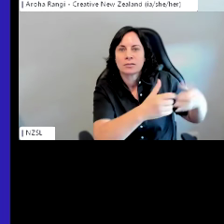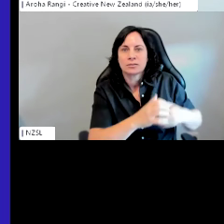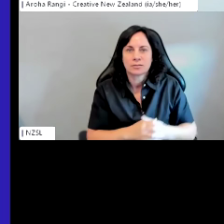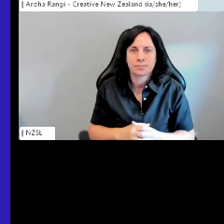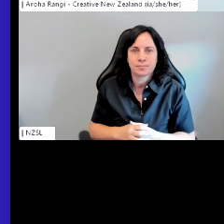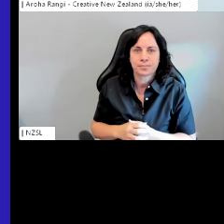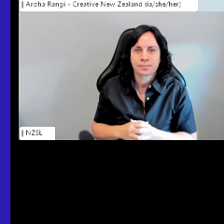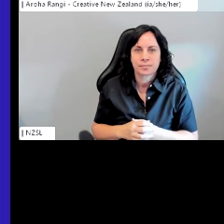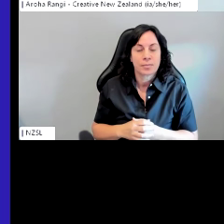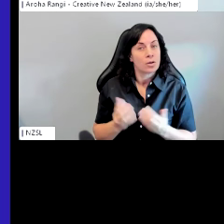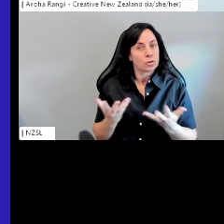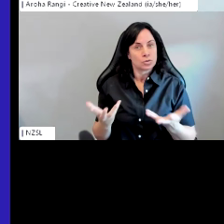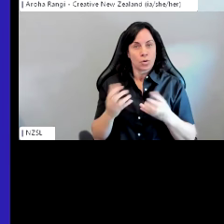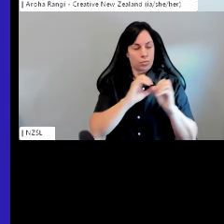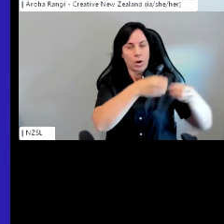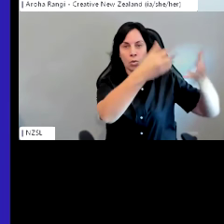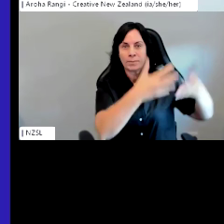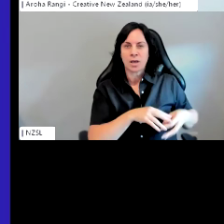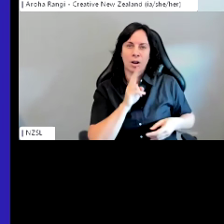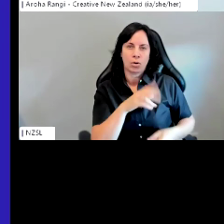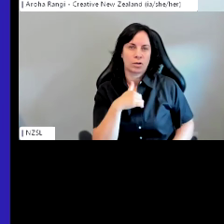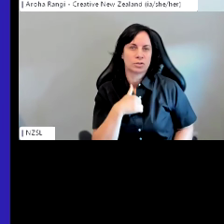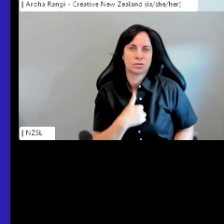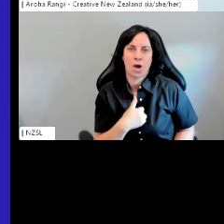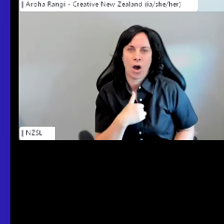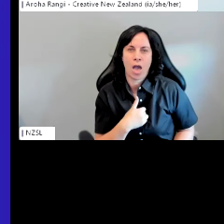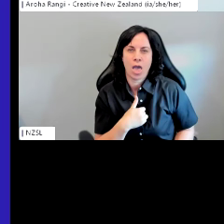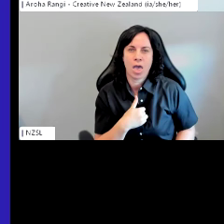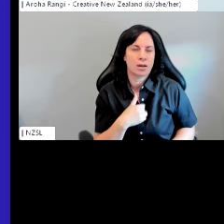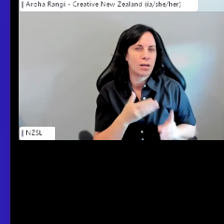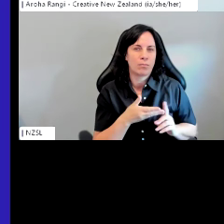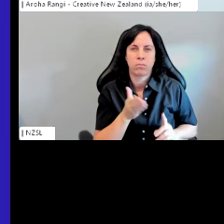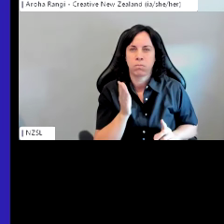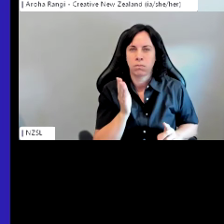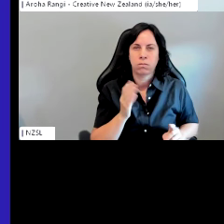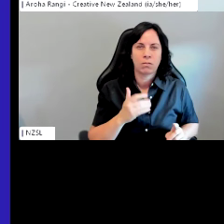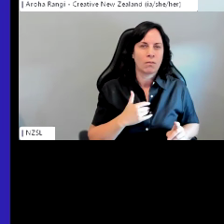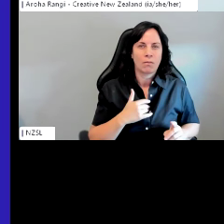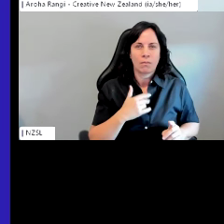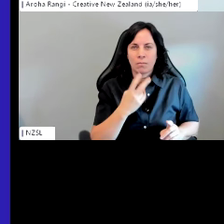some of our websites are looking a bit tired and looking a bit kind of dull. Um, and I know that